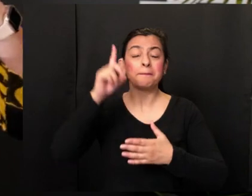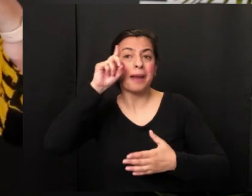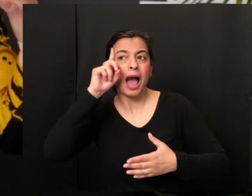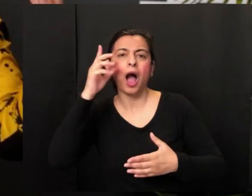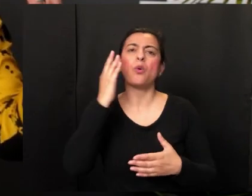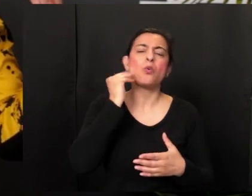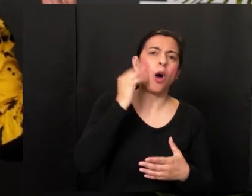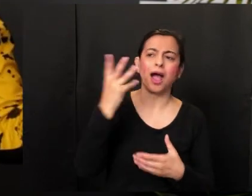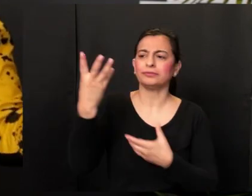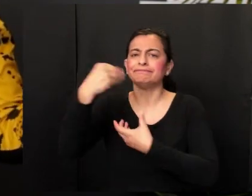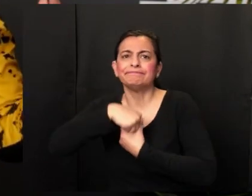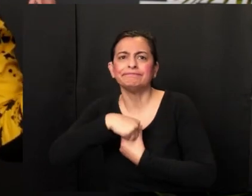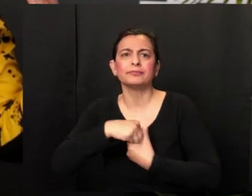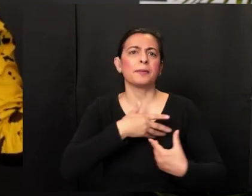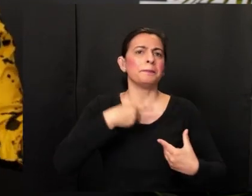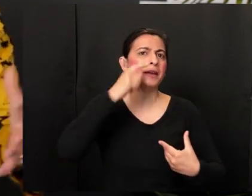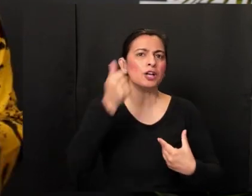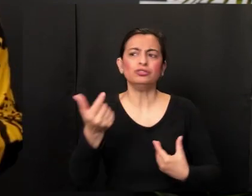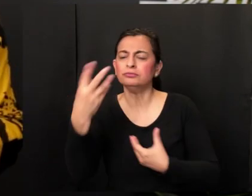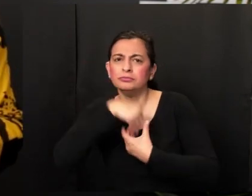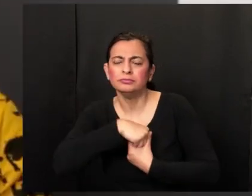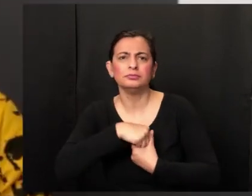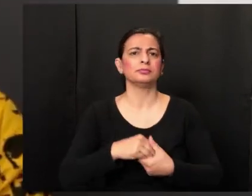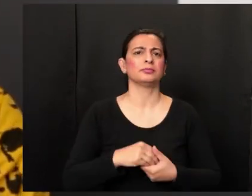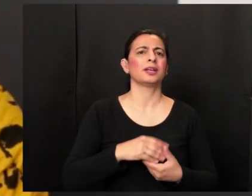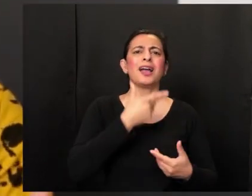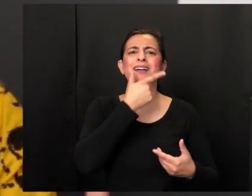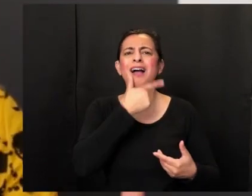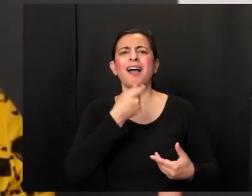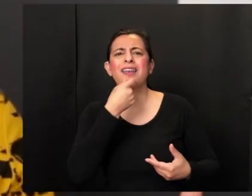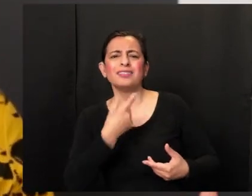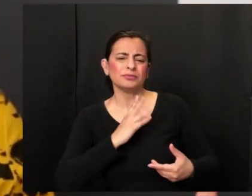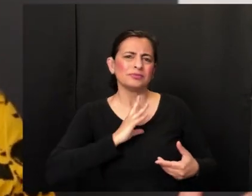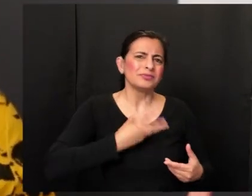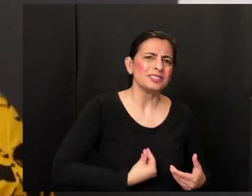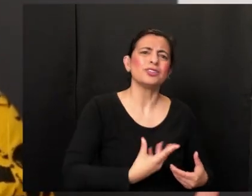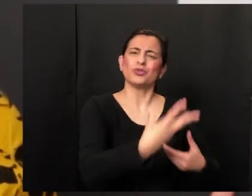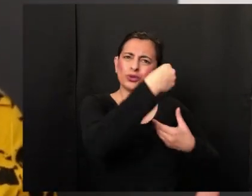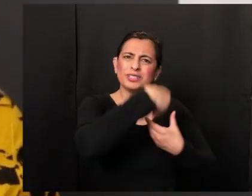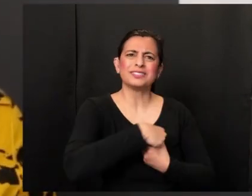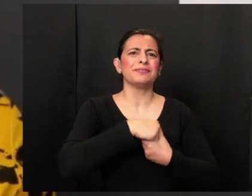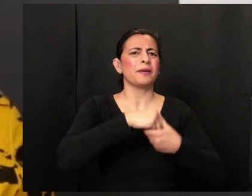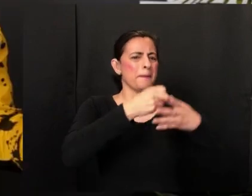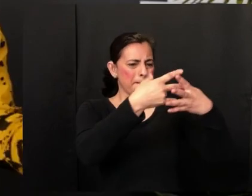and the list goes on. Although all of our journeys might be different,